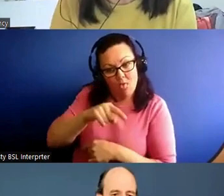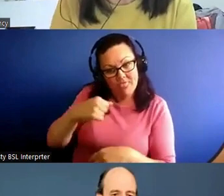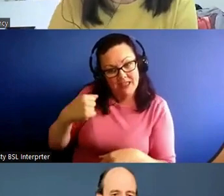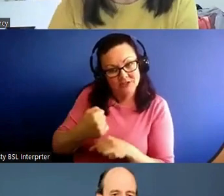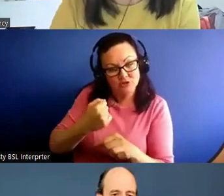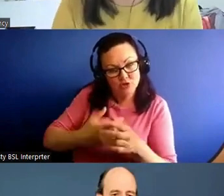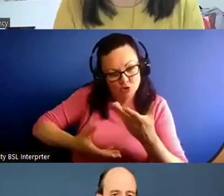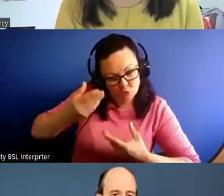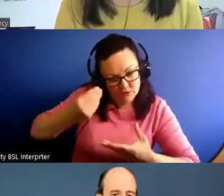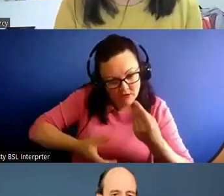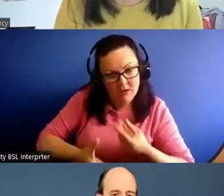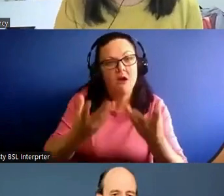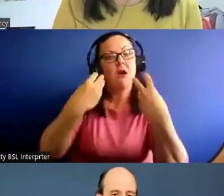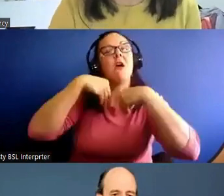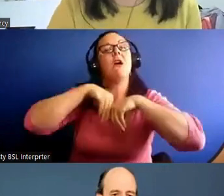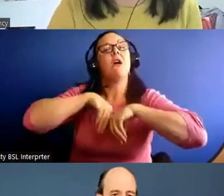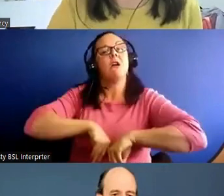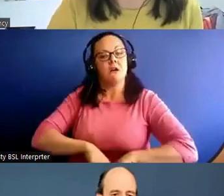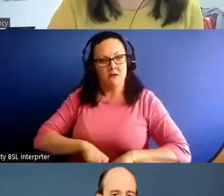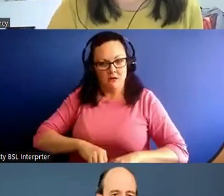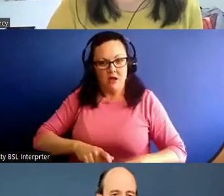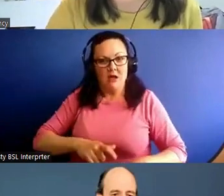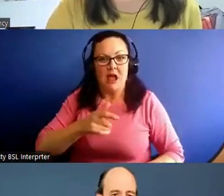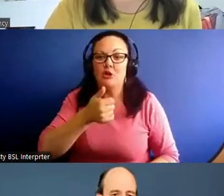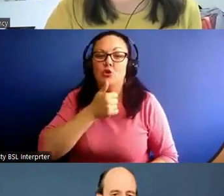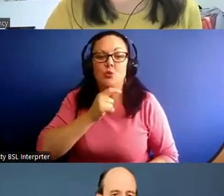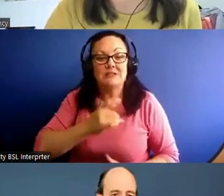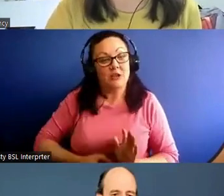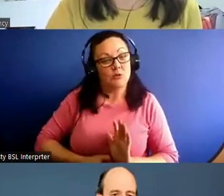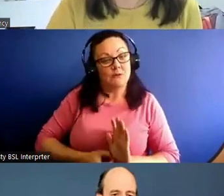take such learning to improve their future activities.